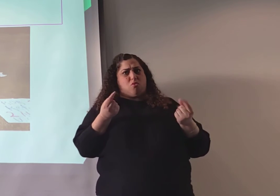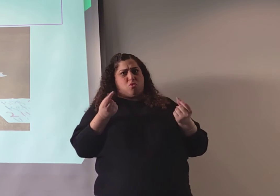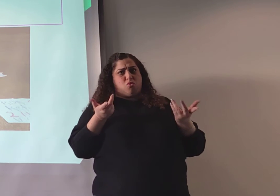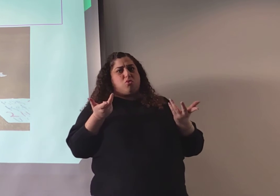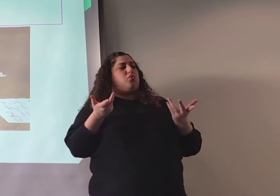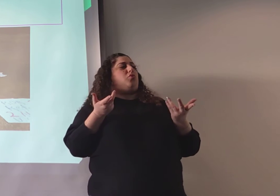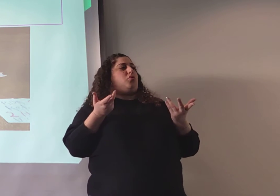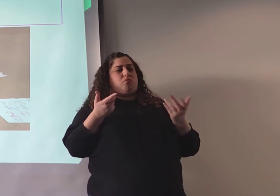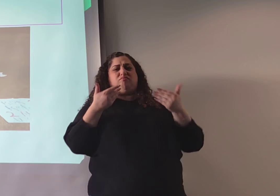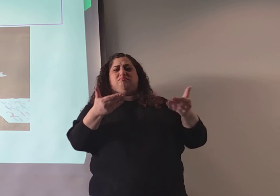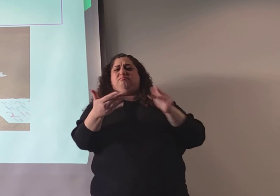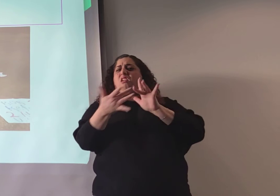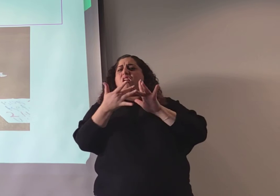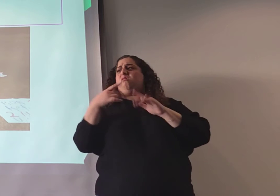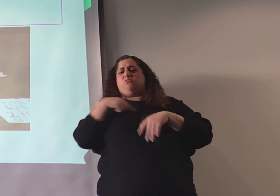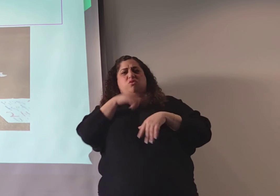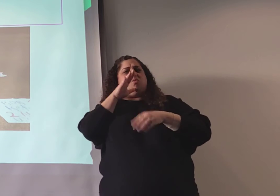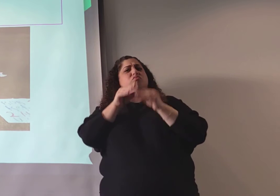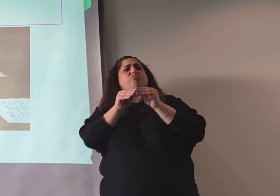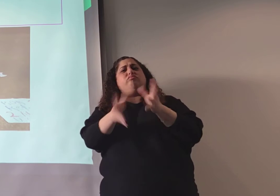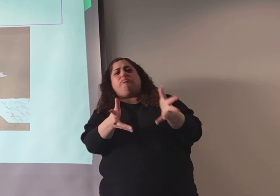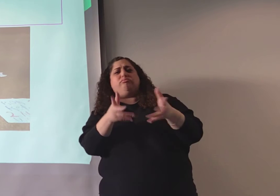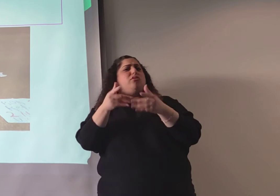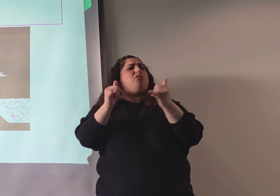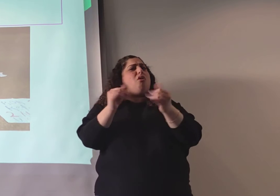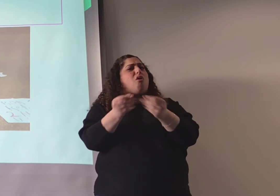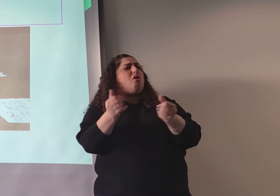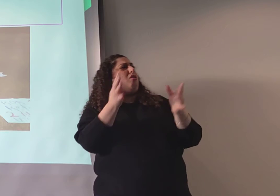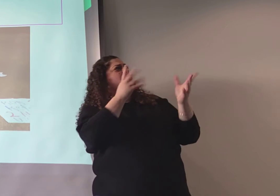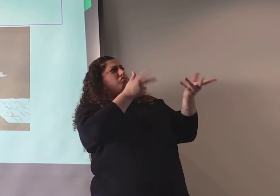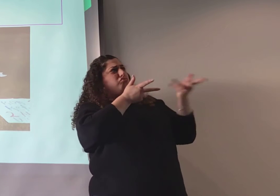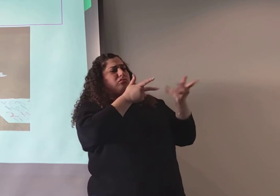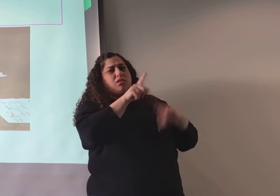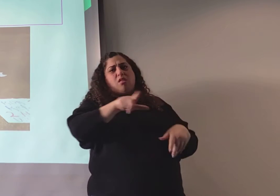So we are here for you, and this is my contact information.